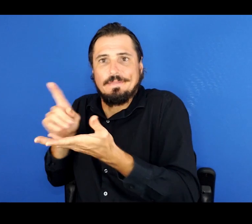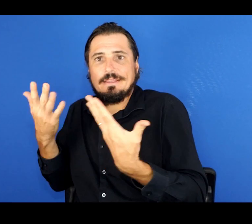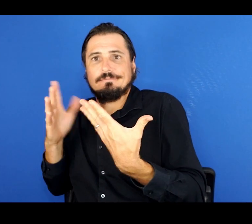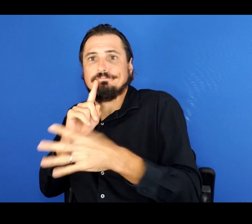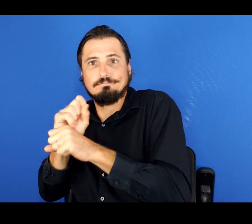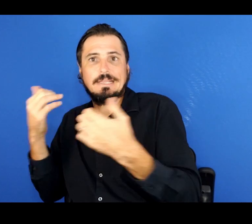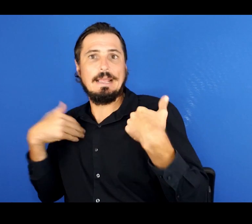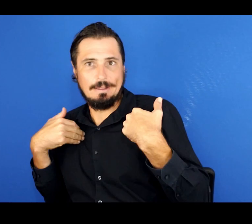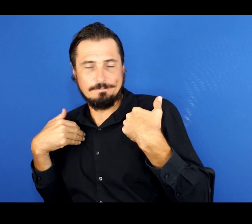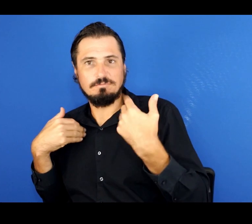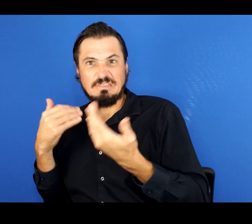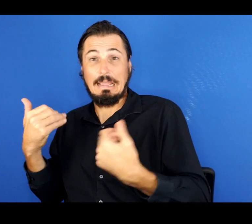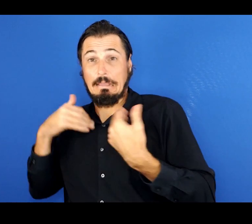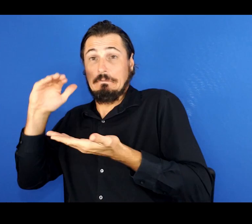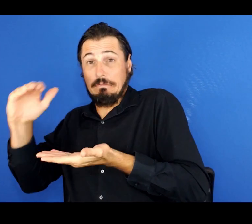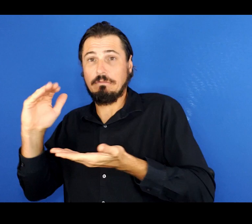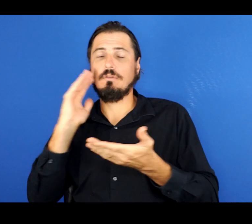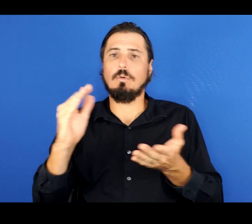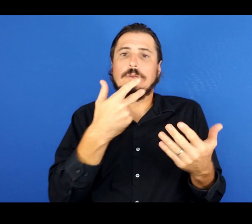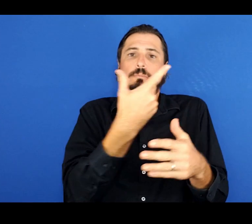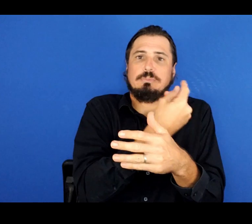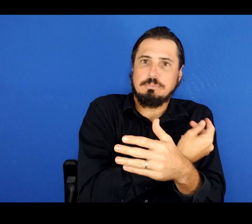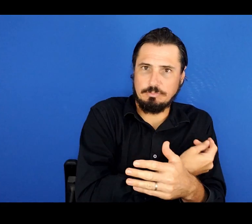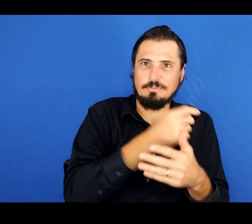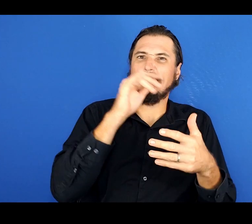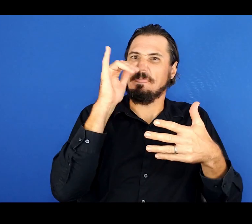schedule additional appointments as confirmation of additional vaccine shipments comes in